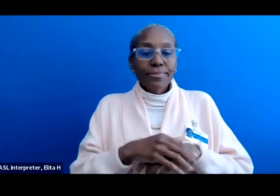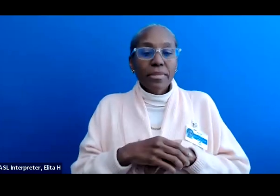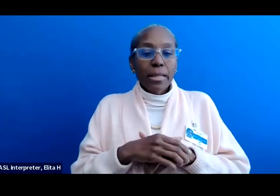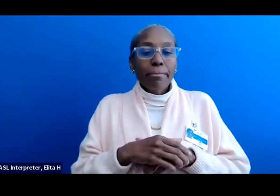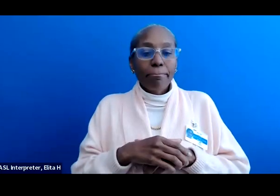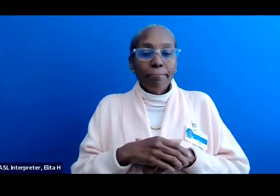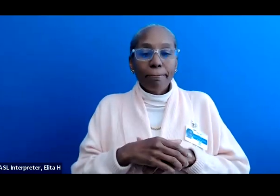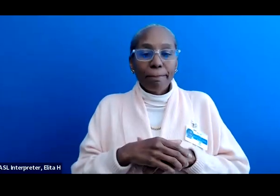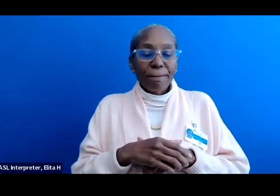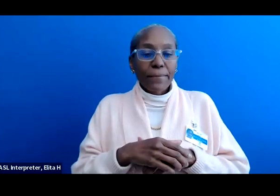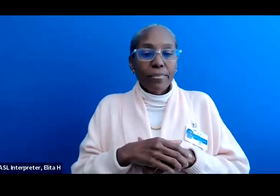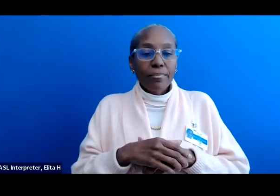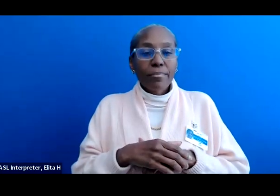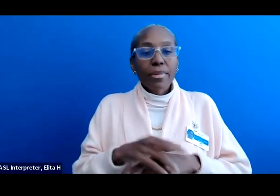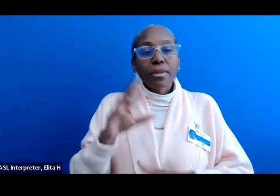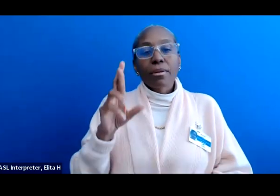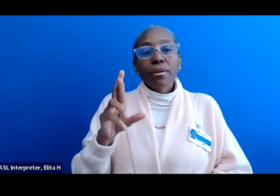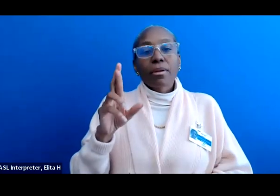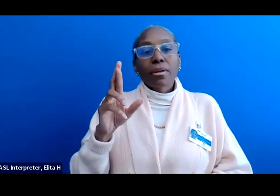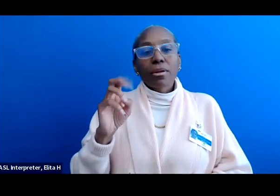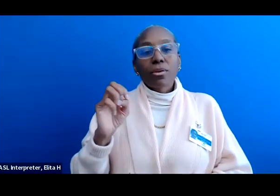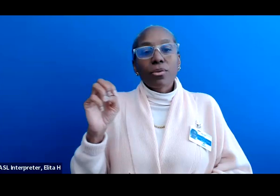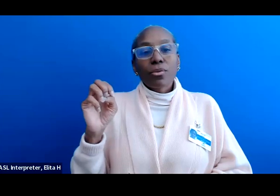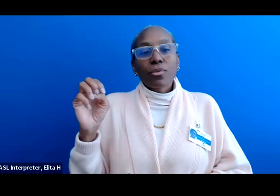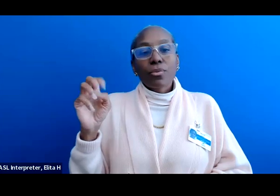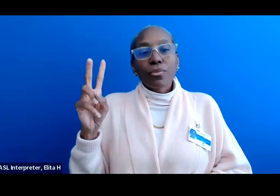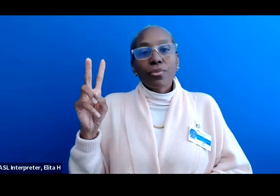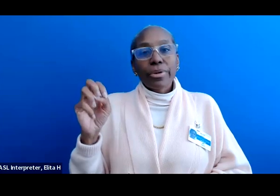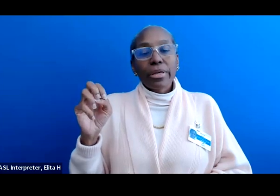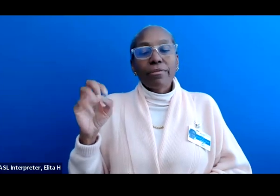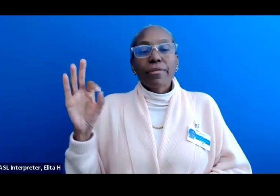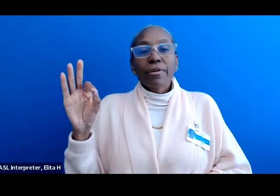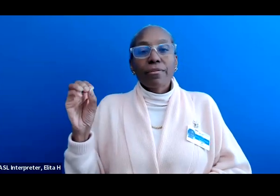The Reeve Foundation will have a booth and as you know, all of their